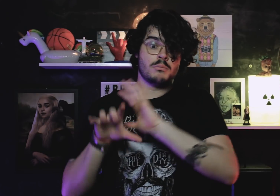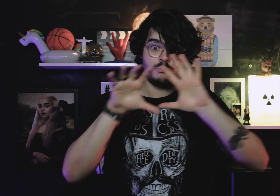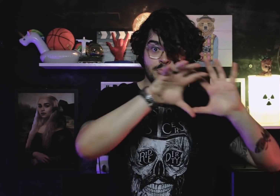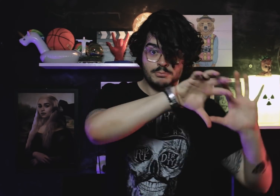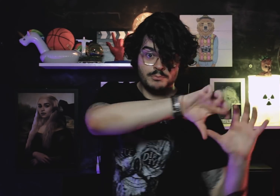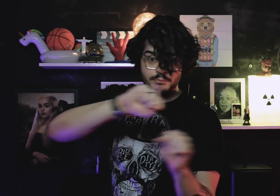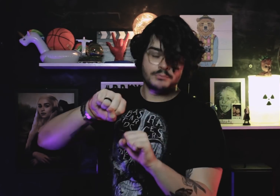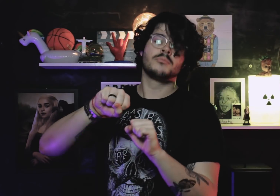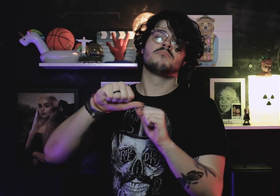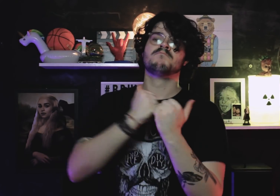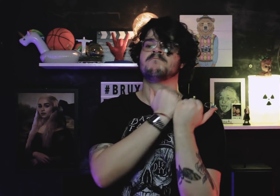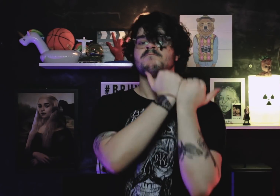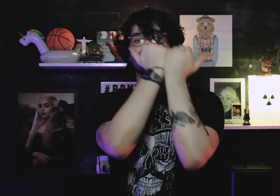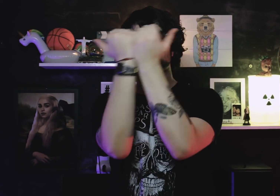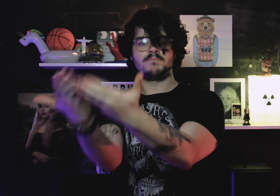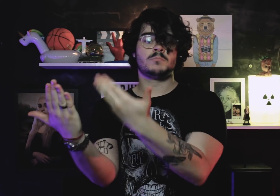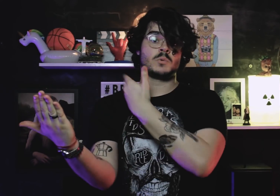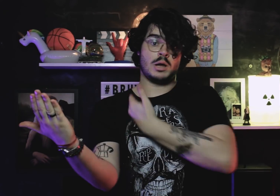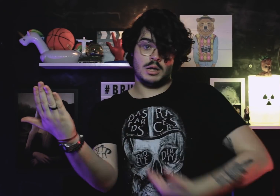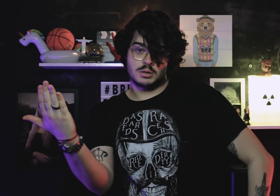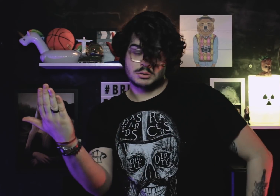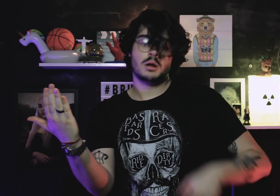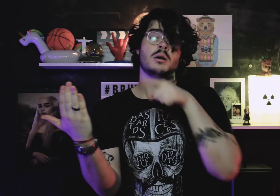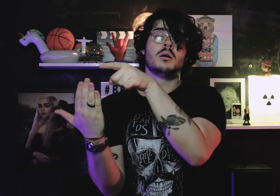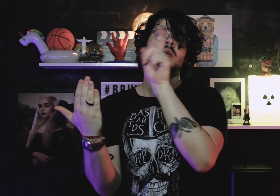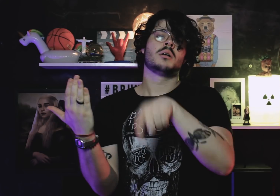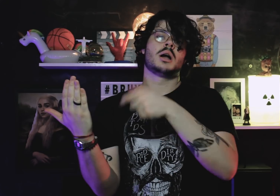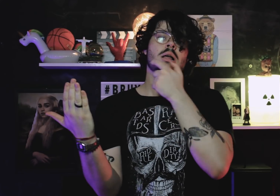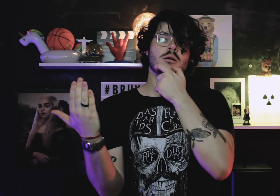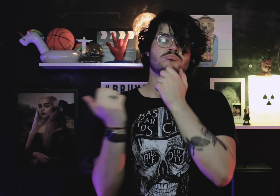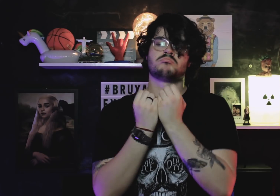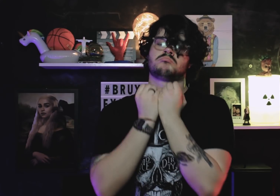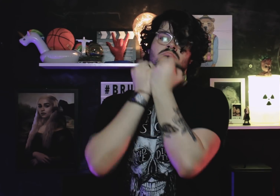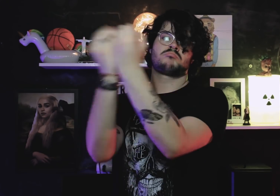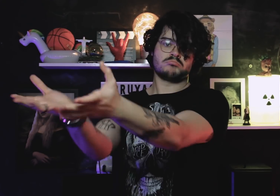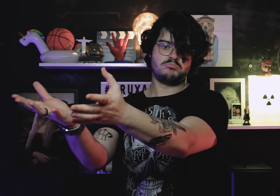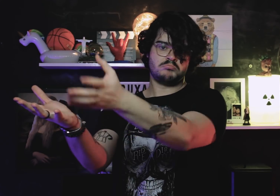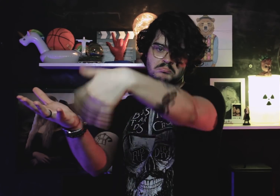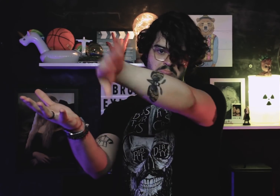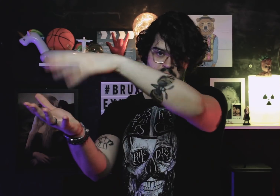handed her over to the government of England.